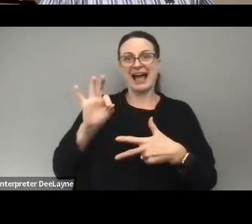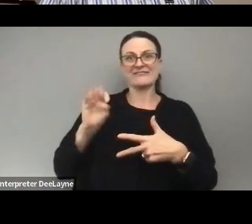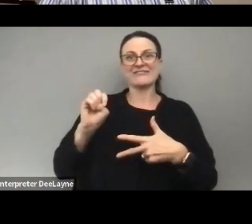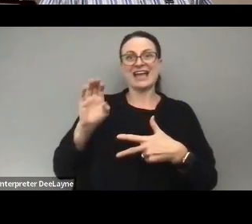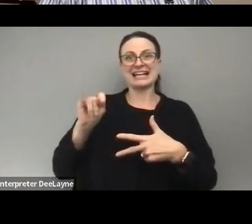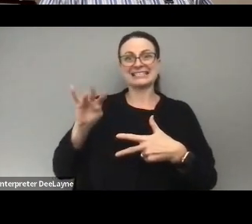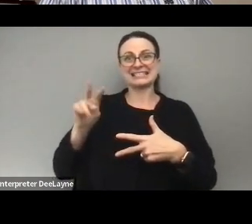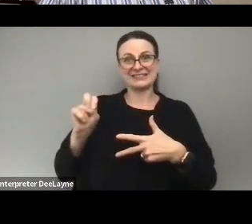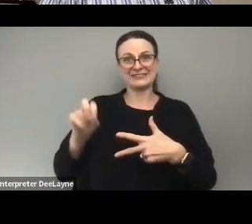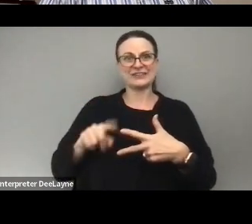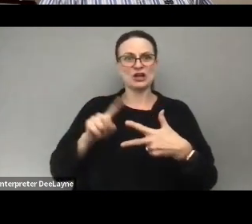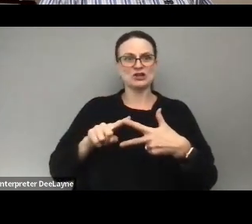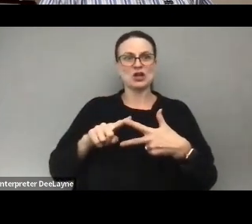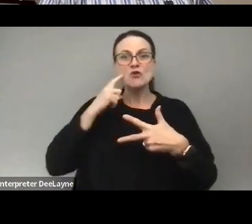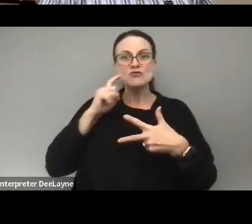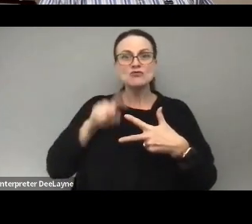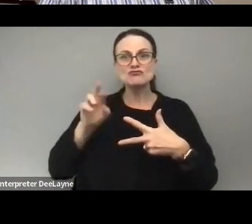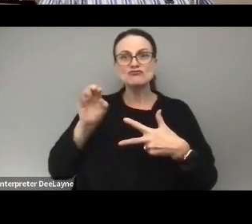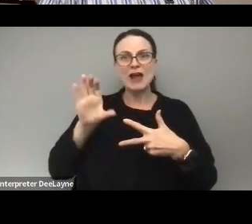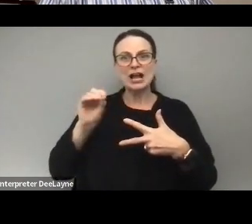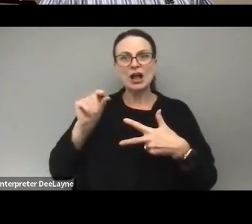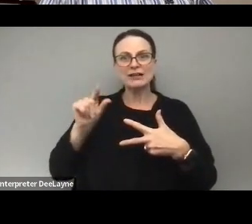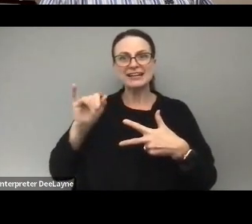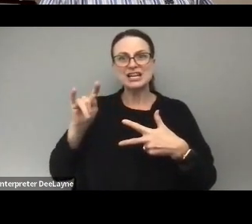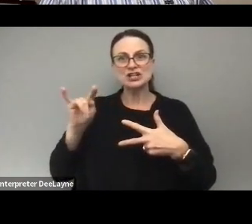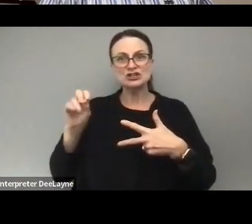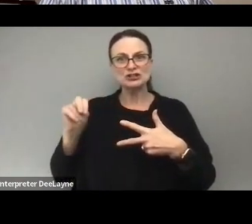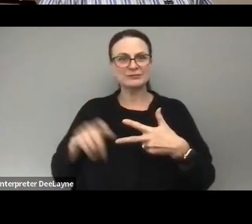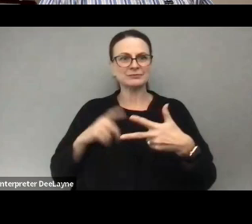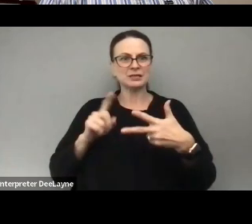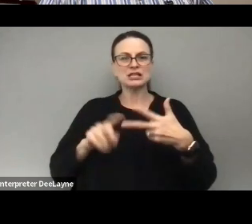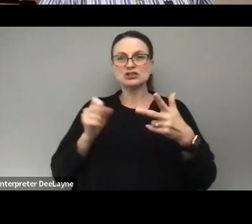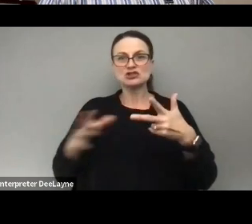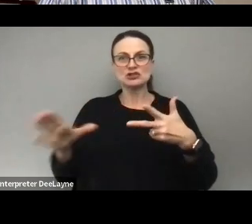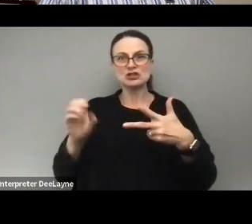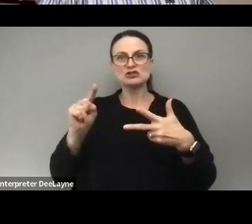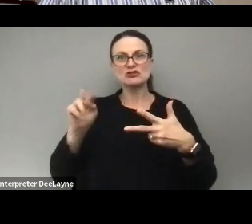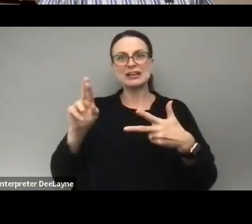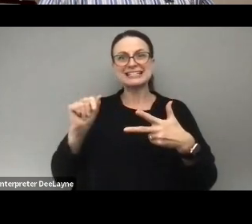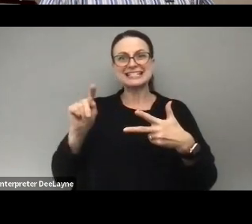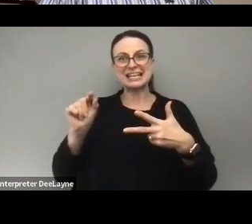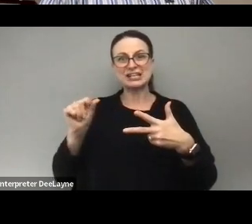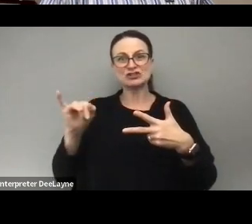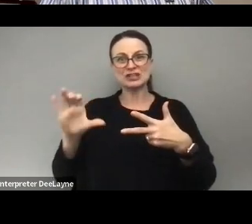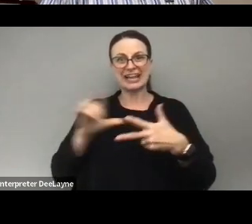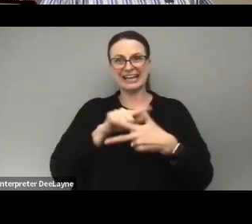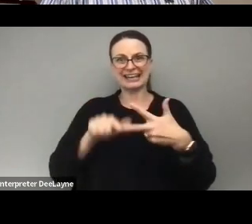the recognition network, and the strategic network. And I just want to be clear